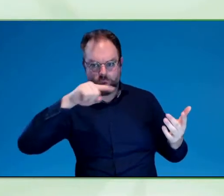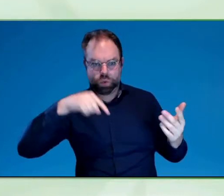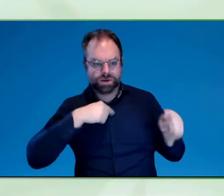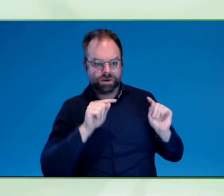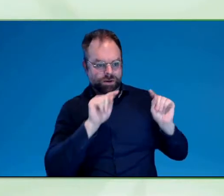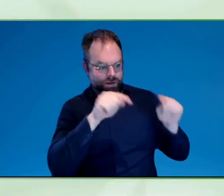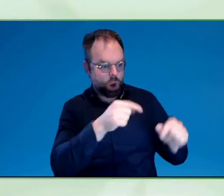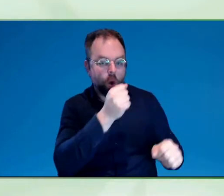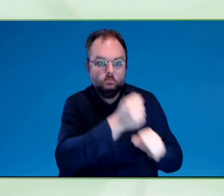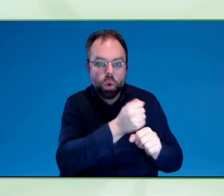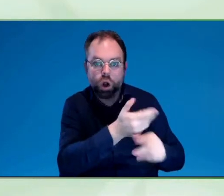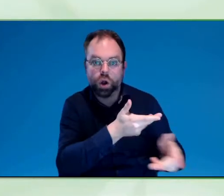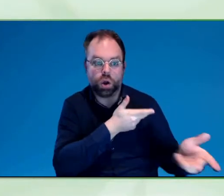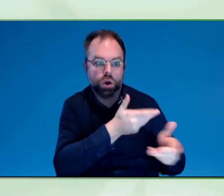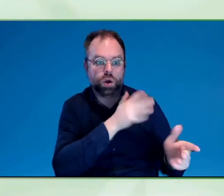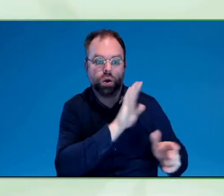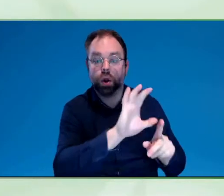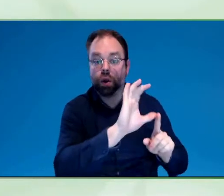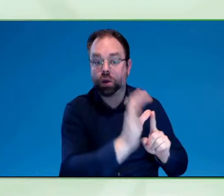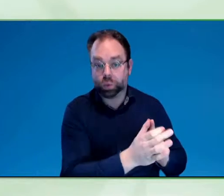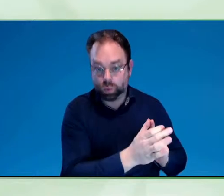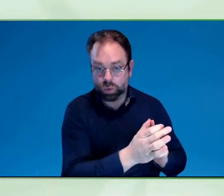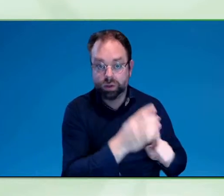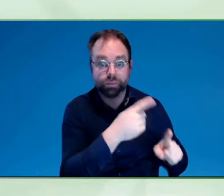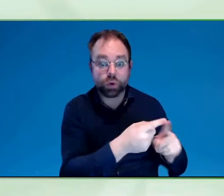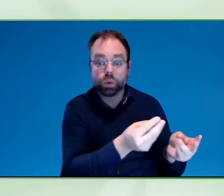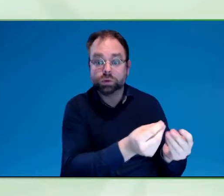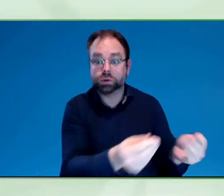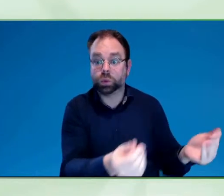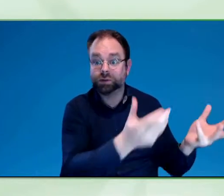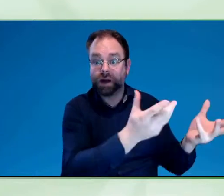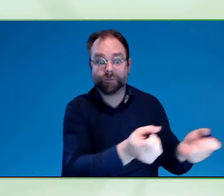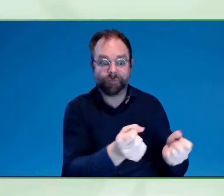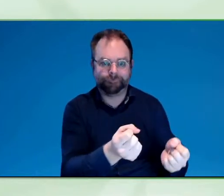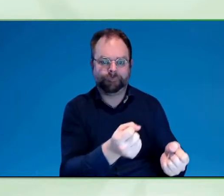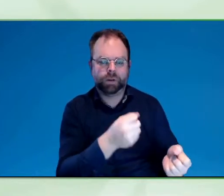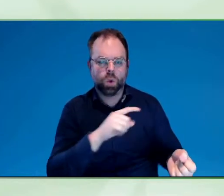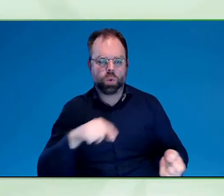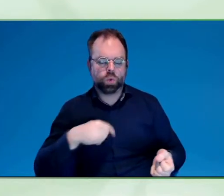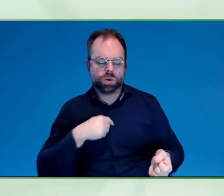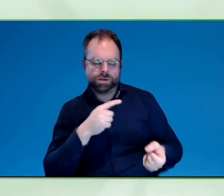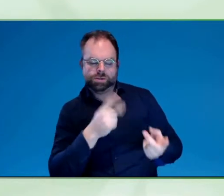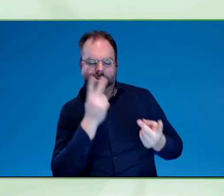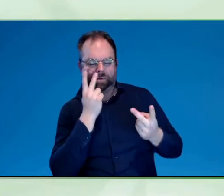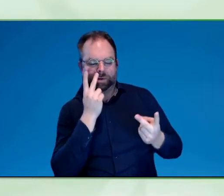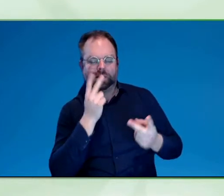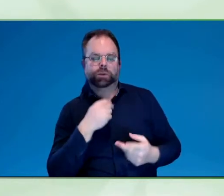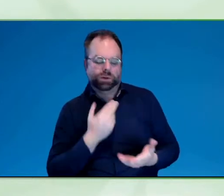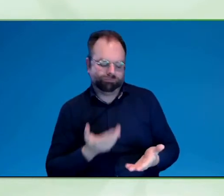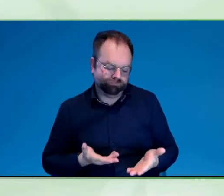of the world. Different cultures and how we understand inclusivity and so on.